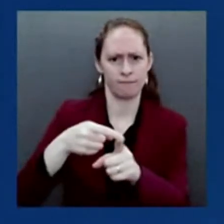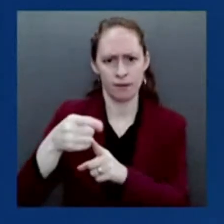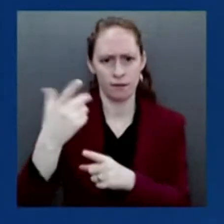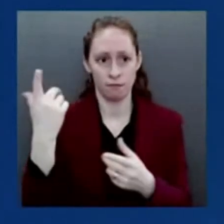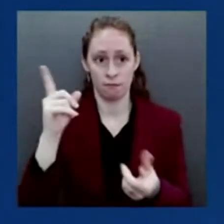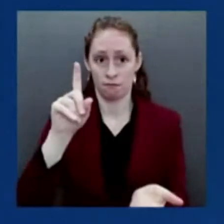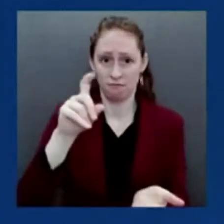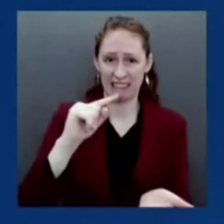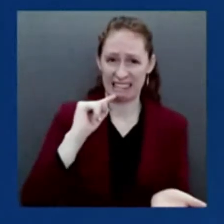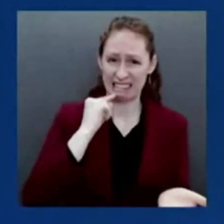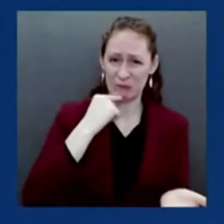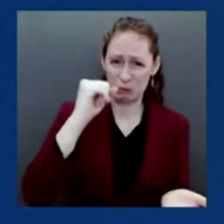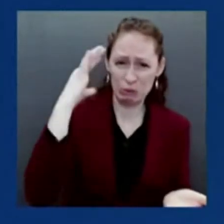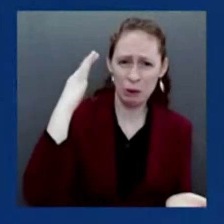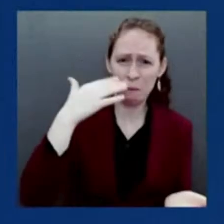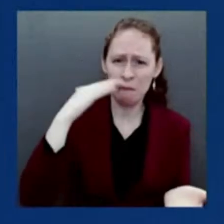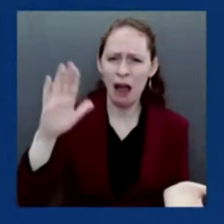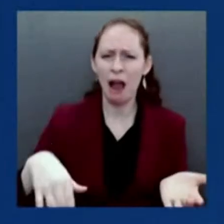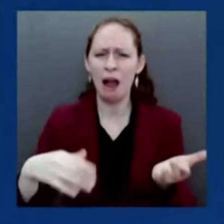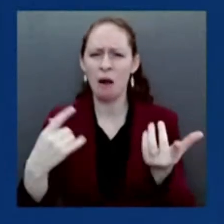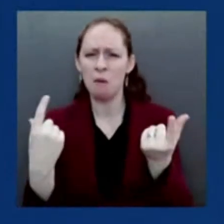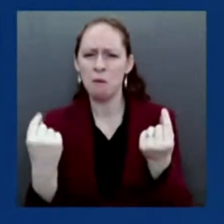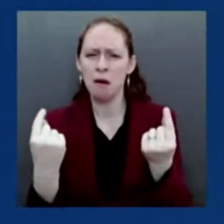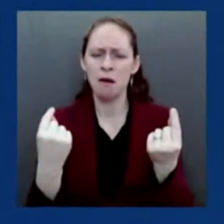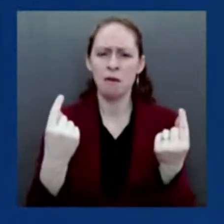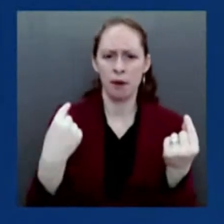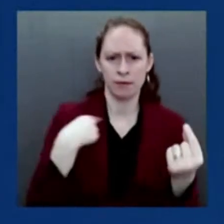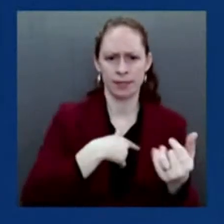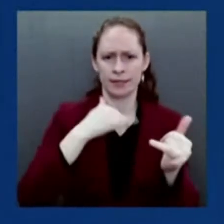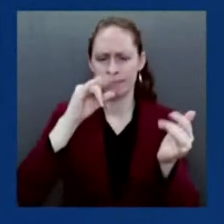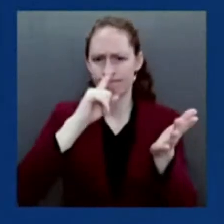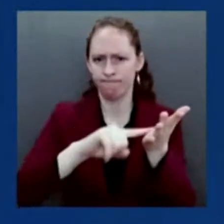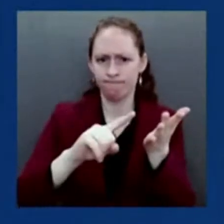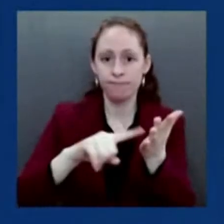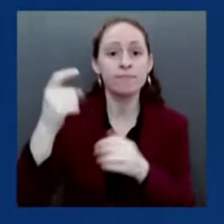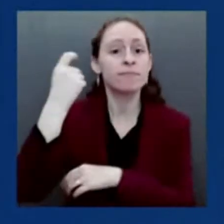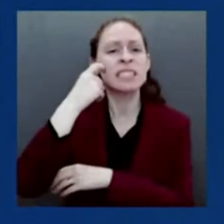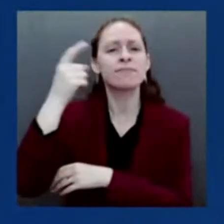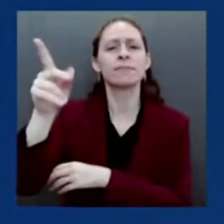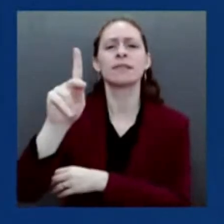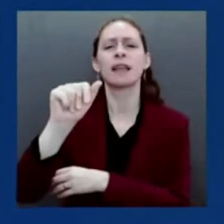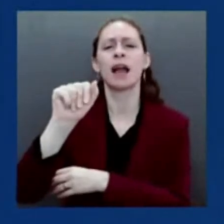DISEASE CAUSED BY THE VARIANT.